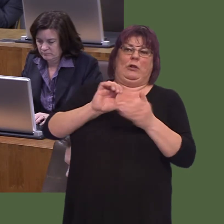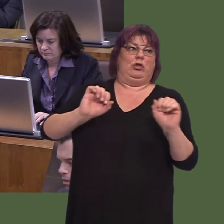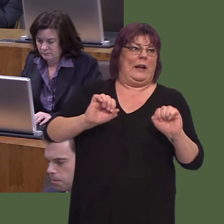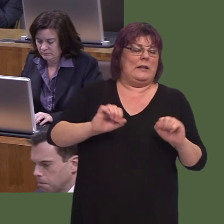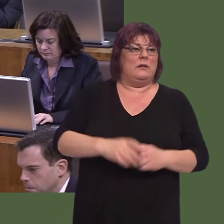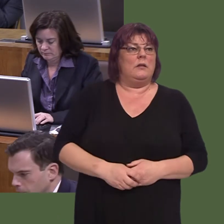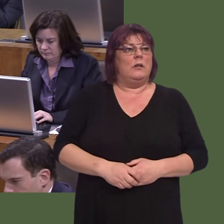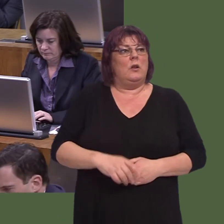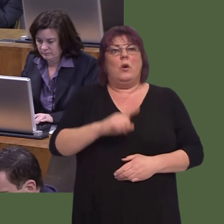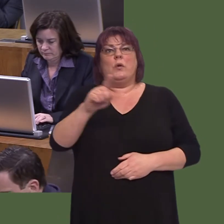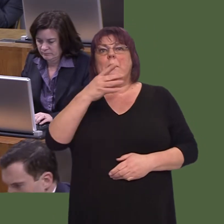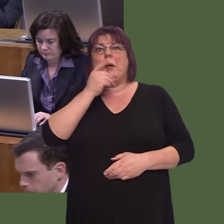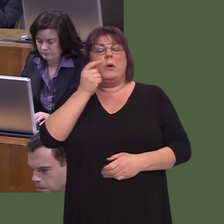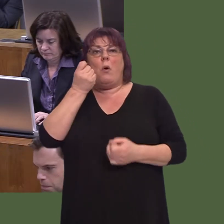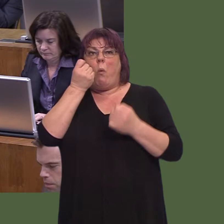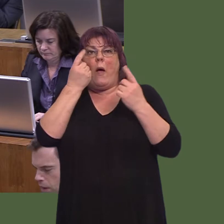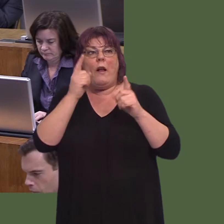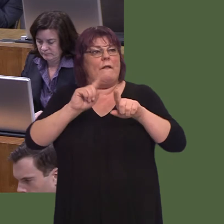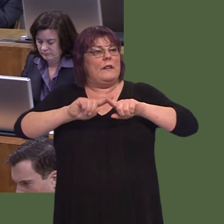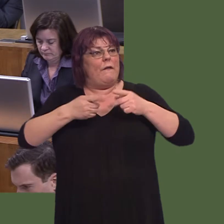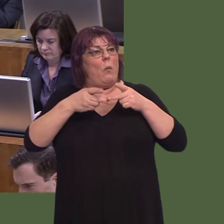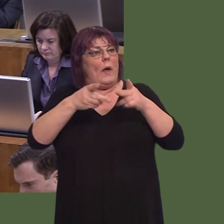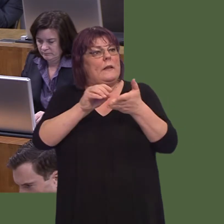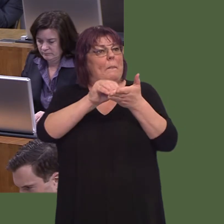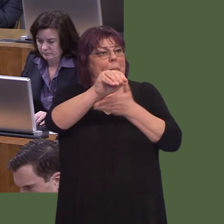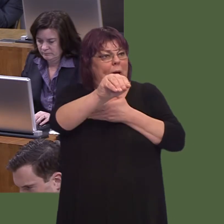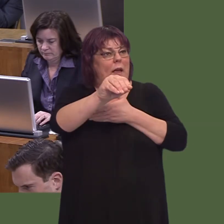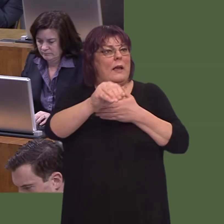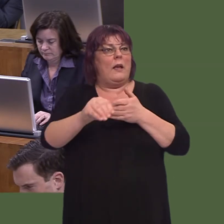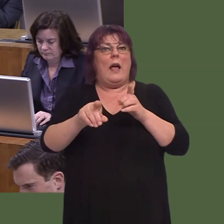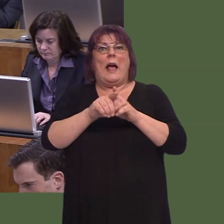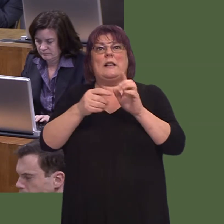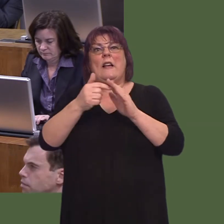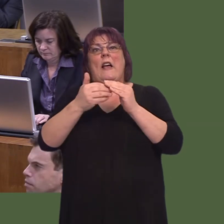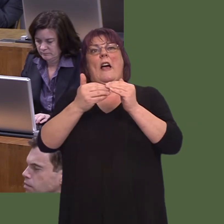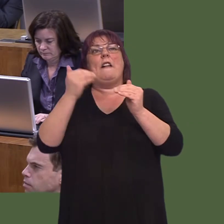a lack of awareness concerning alternative payment arrangements and access to advance payments.